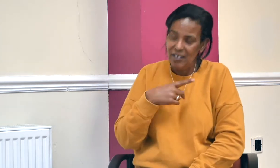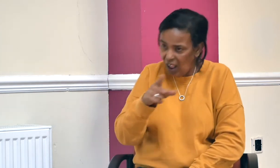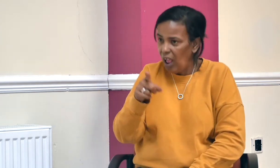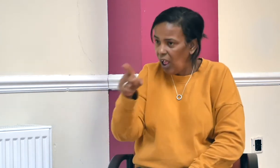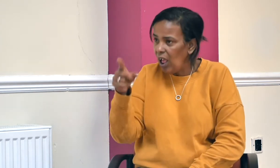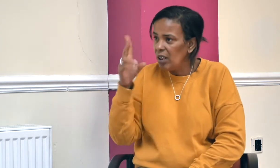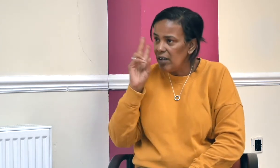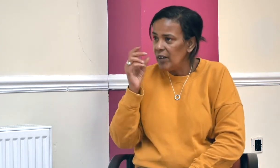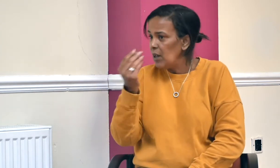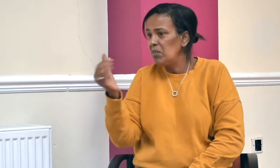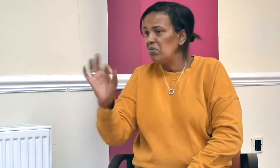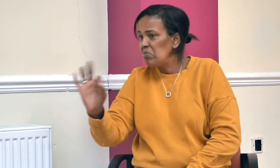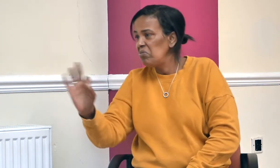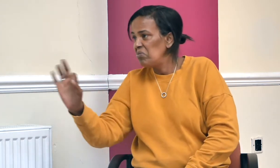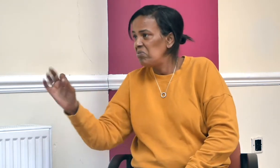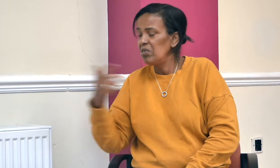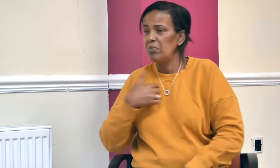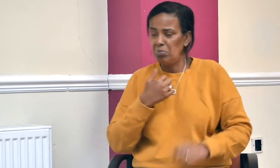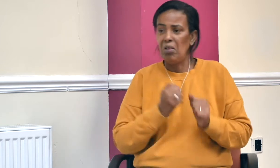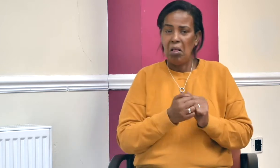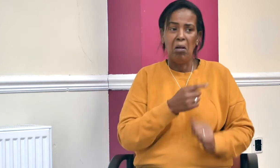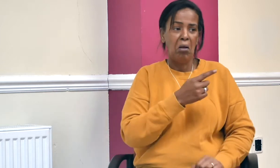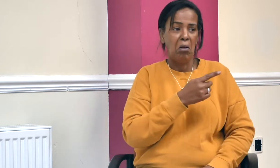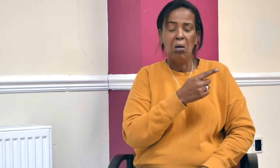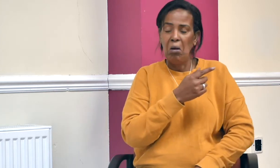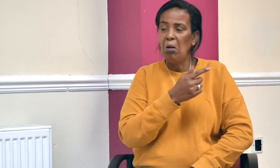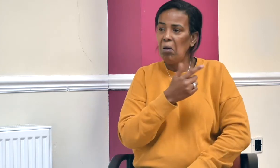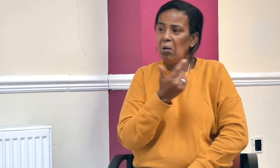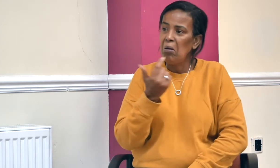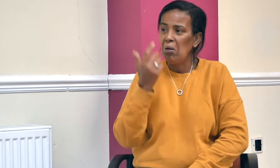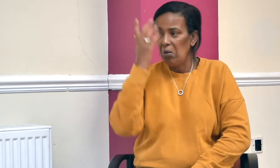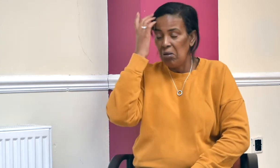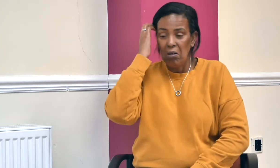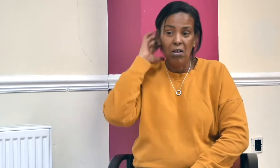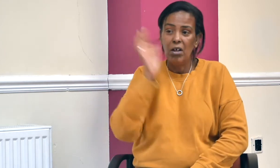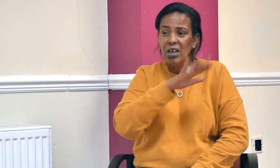Some would talk about their deaf clubs, some didn't have any. So my brother went.